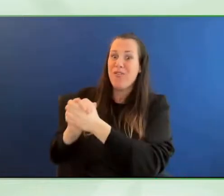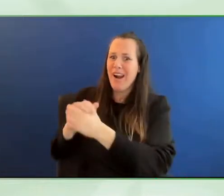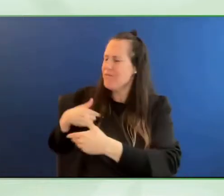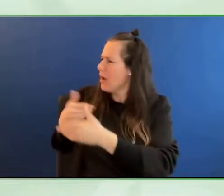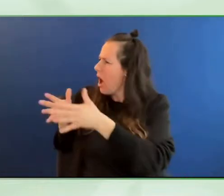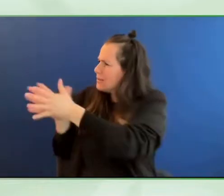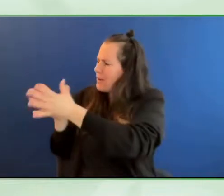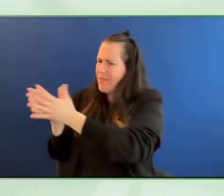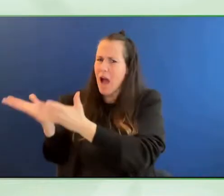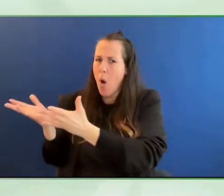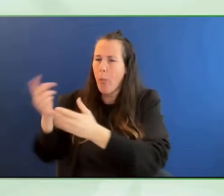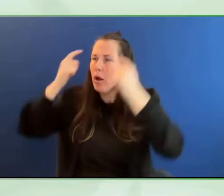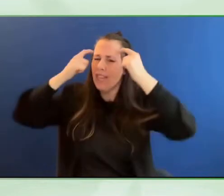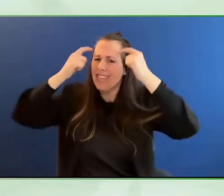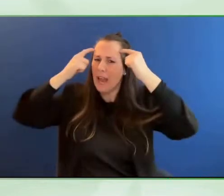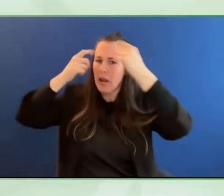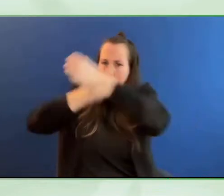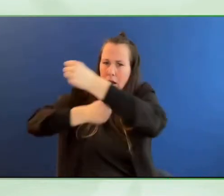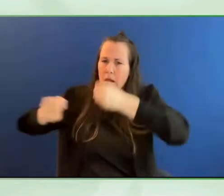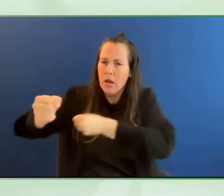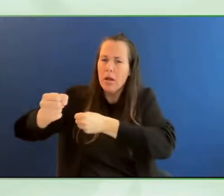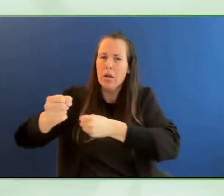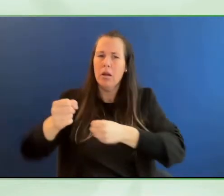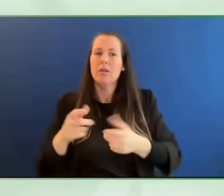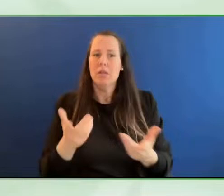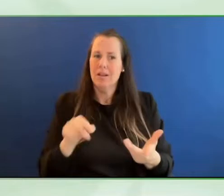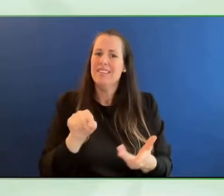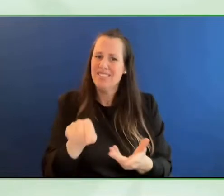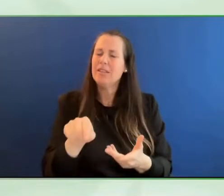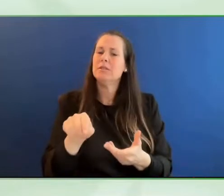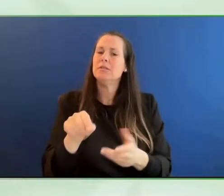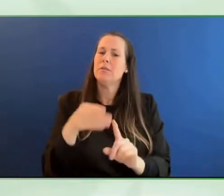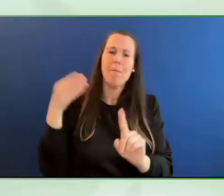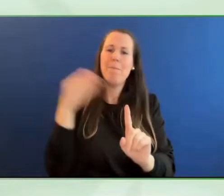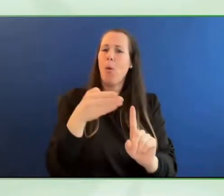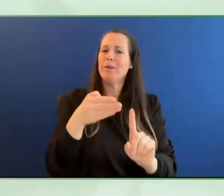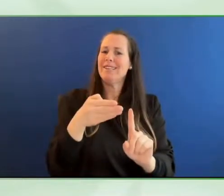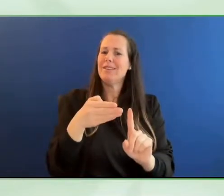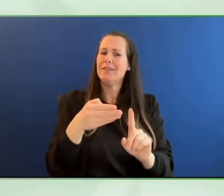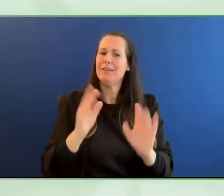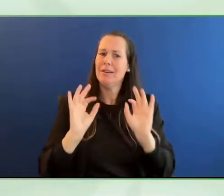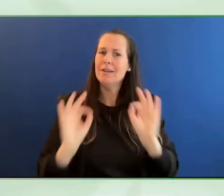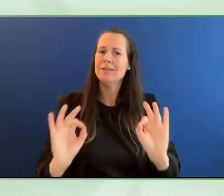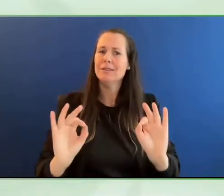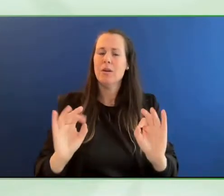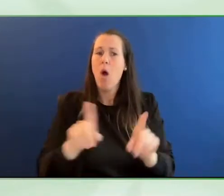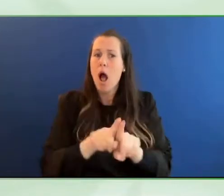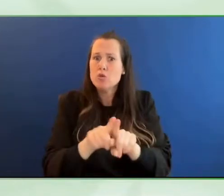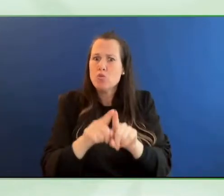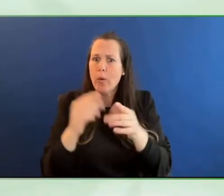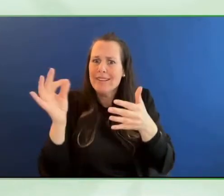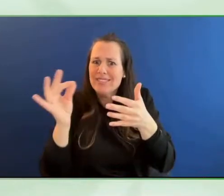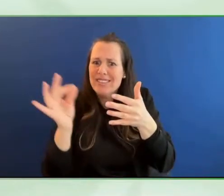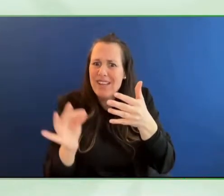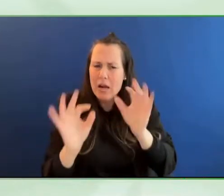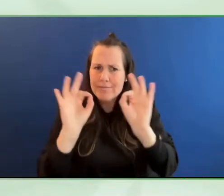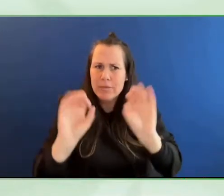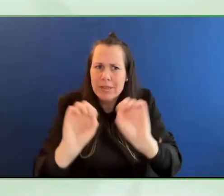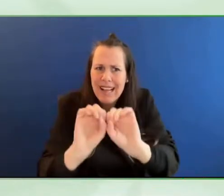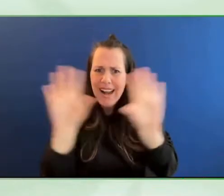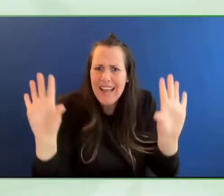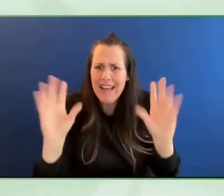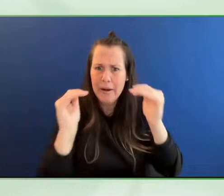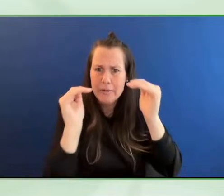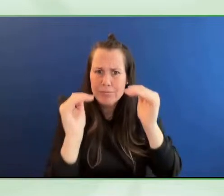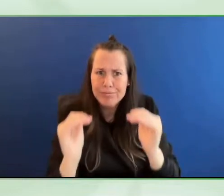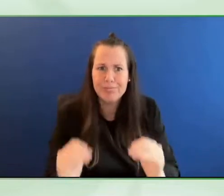I see the technology as the next chisel, the next piece of charcoal,